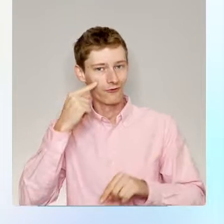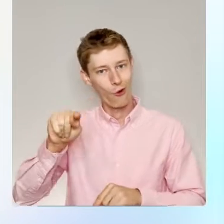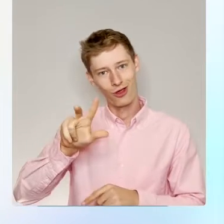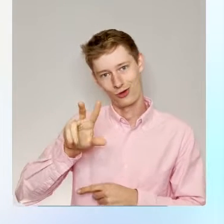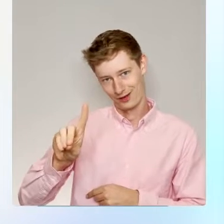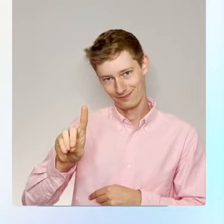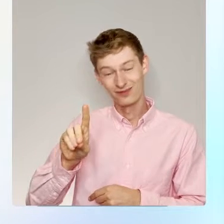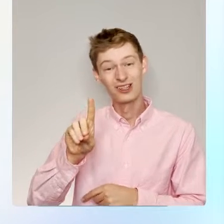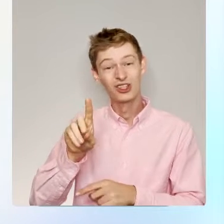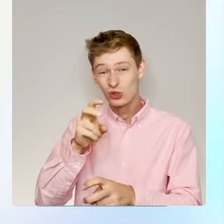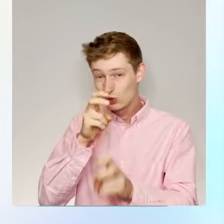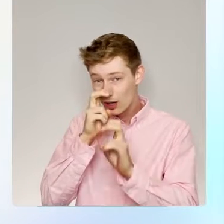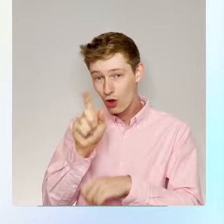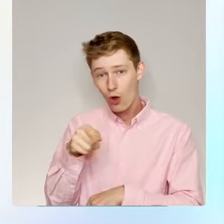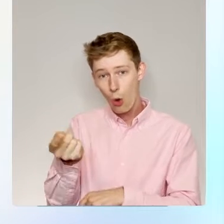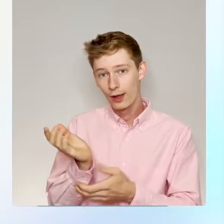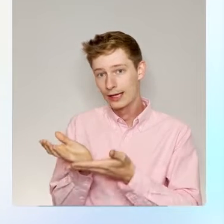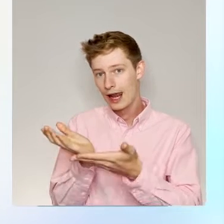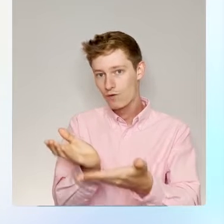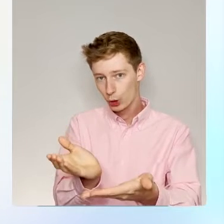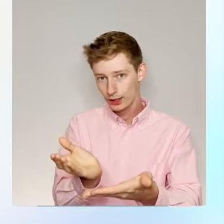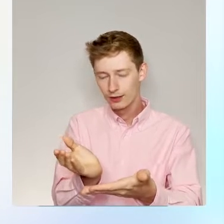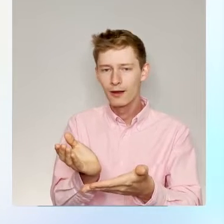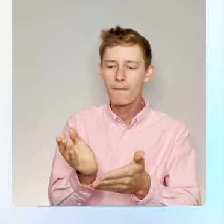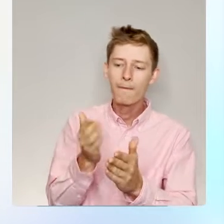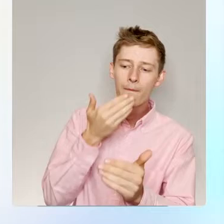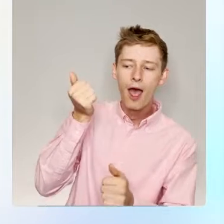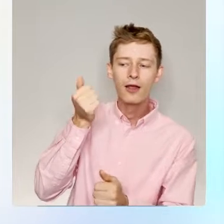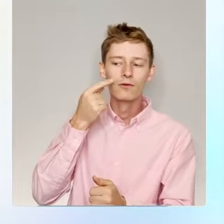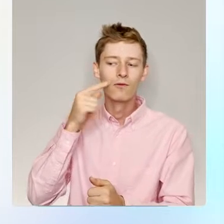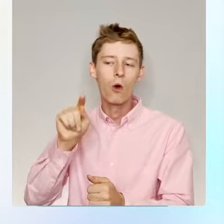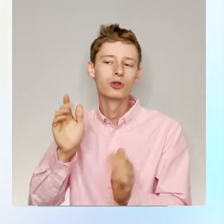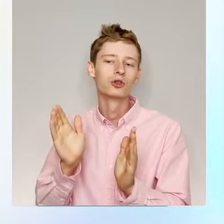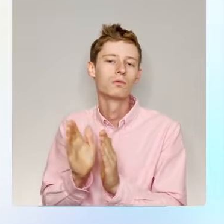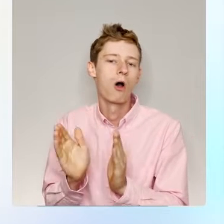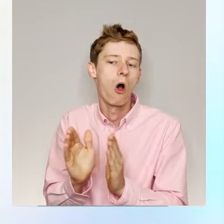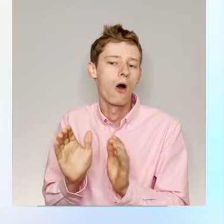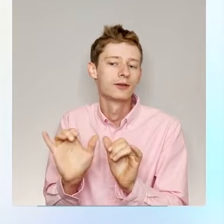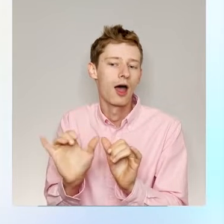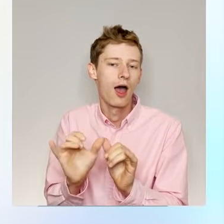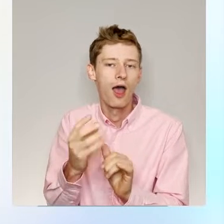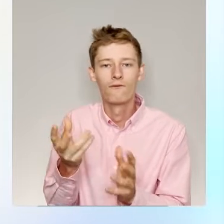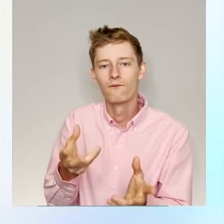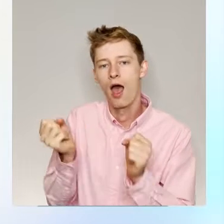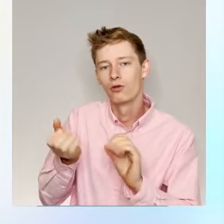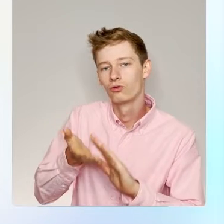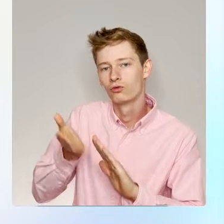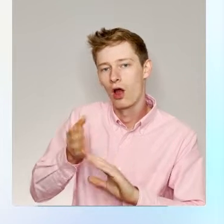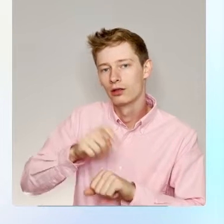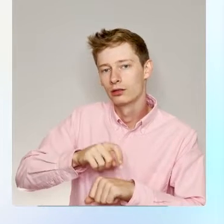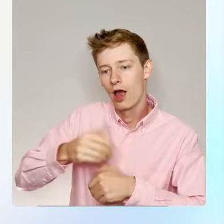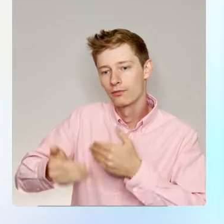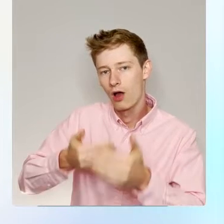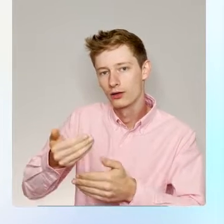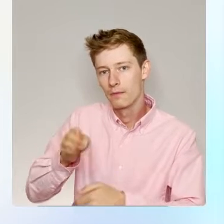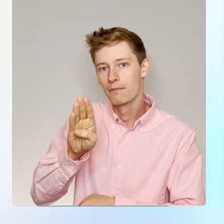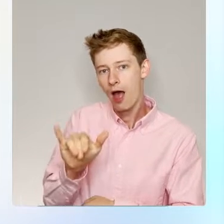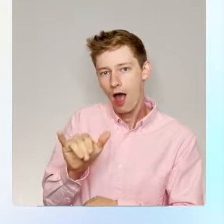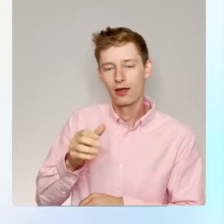It enjoys out-of-the box support on all the engines we talked about earlier, and most of the engines have viewers available that enable us to quickly see